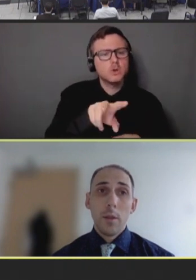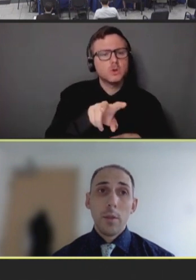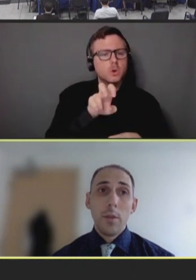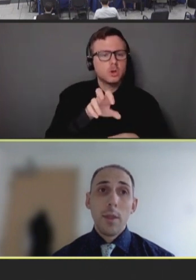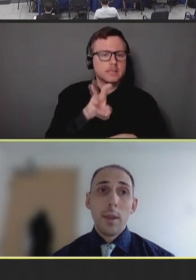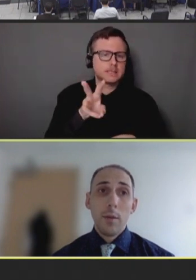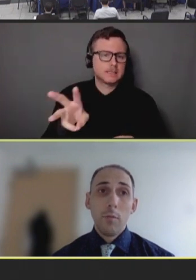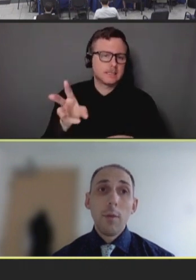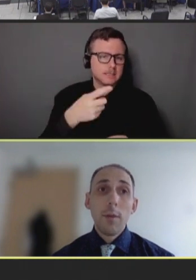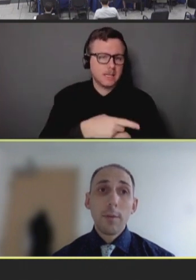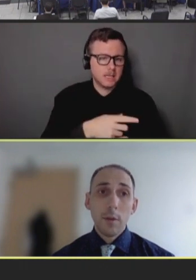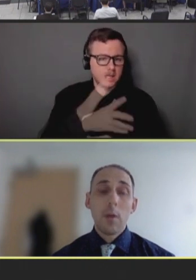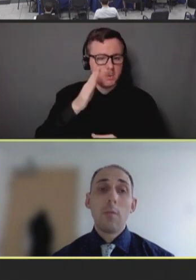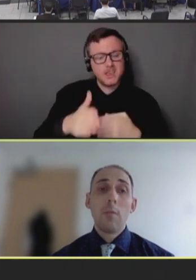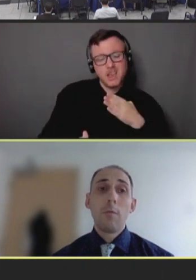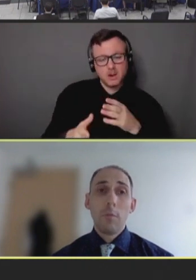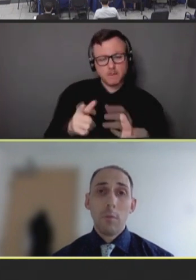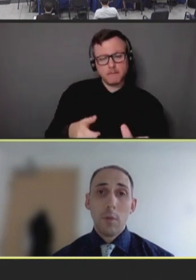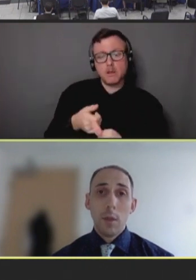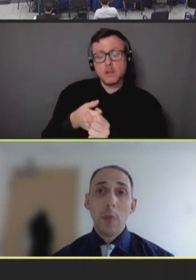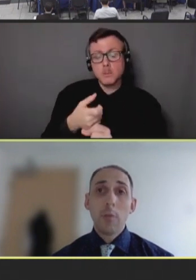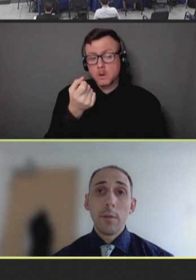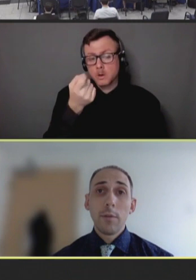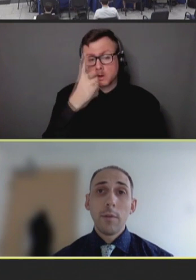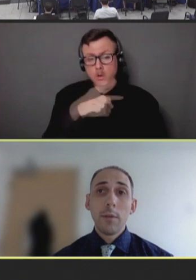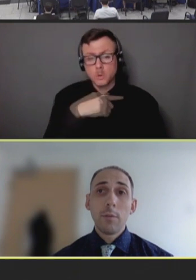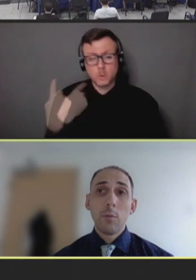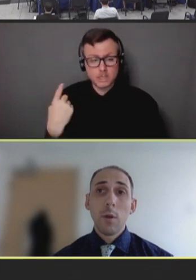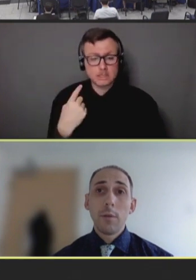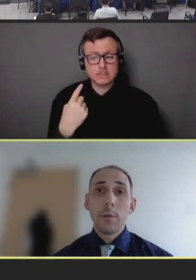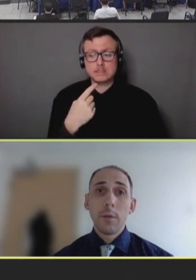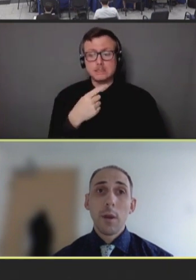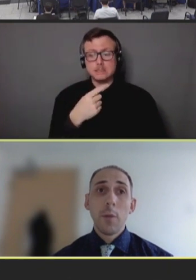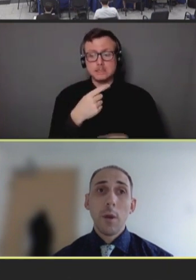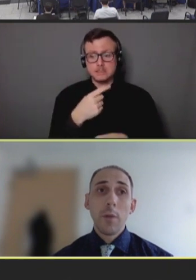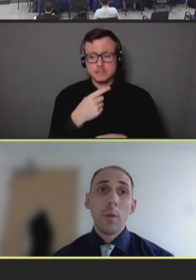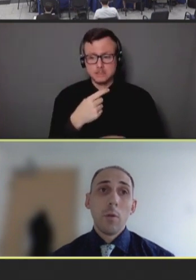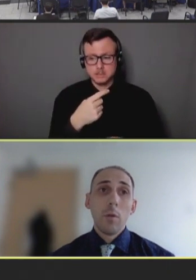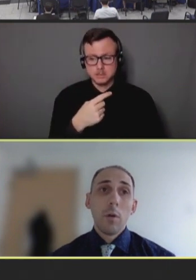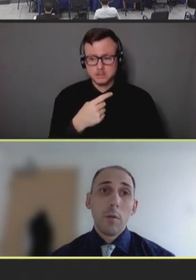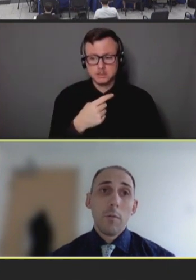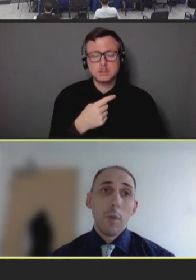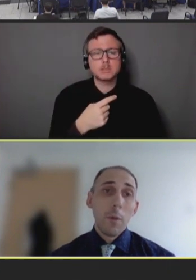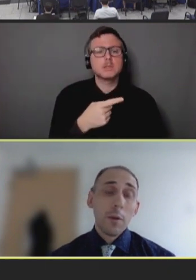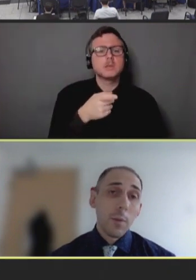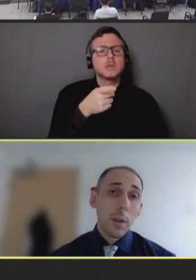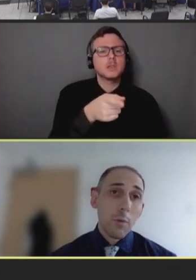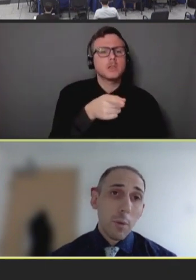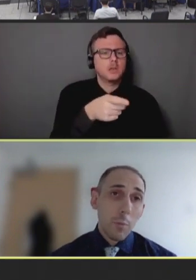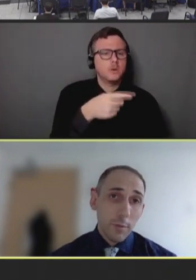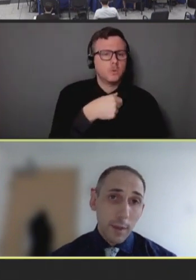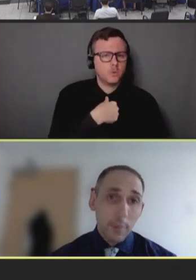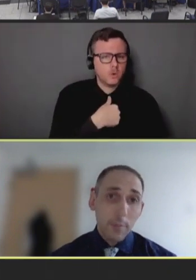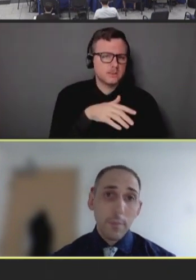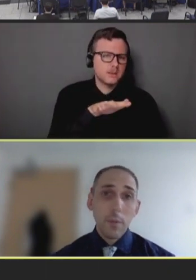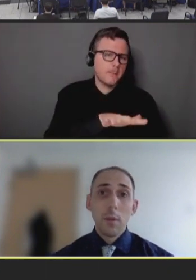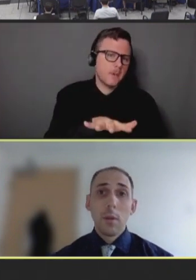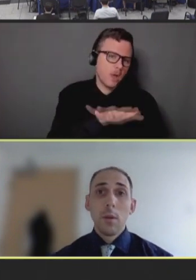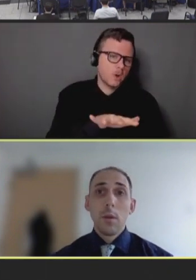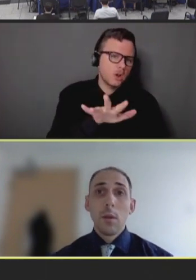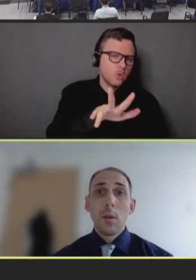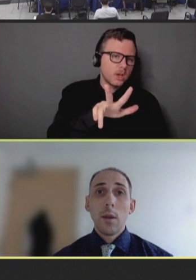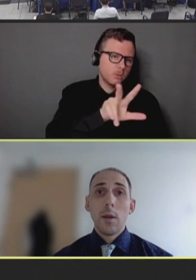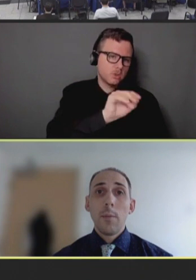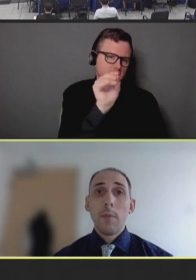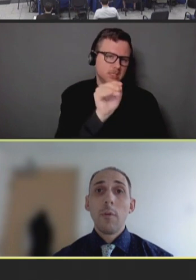the risk of either of these events was on the order of approximately 3 percent and very